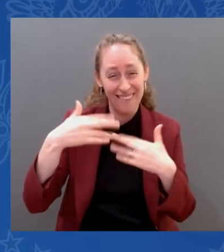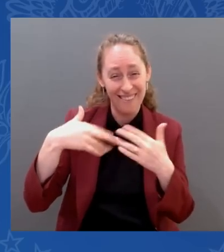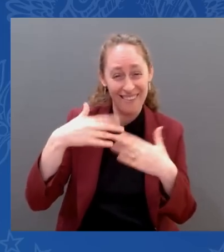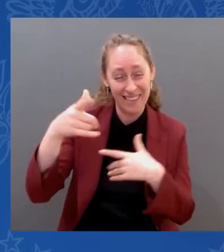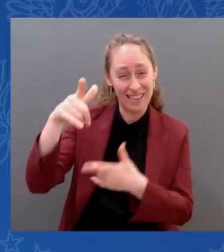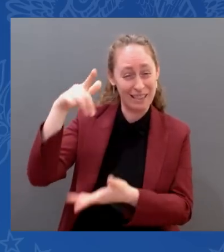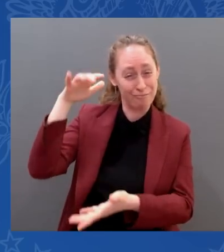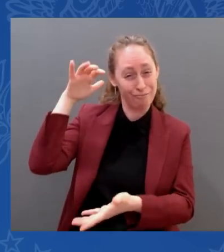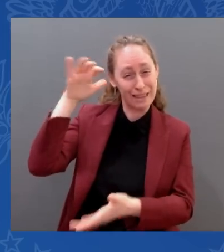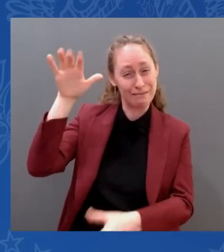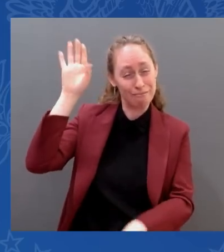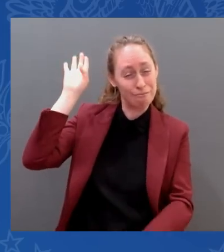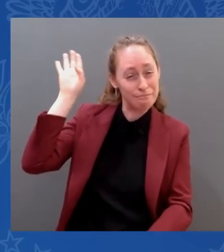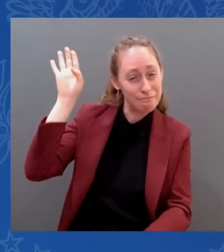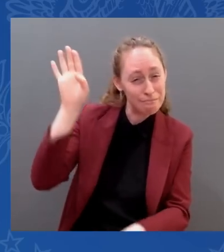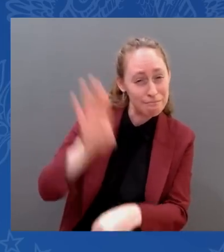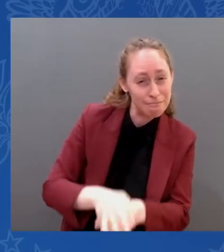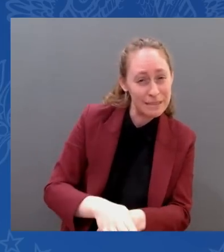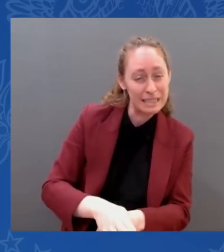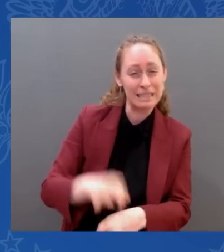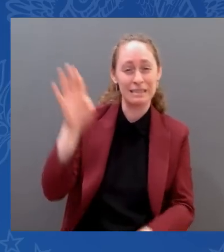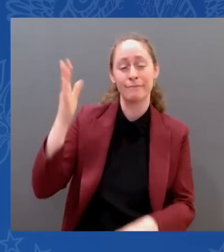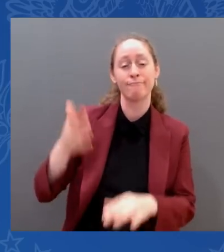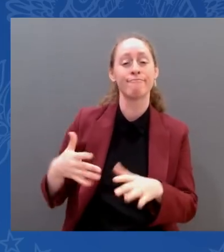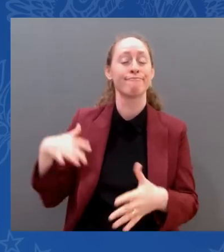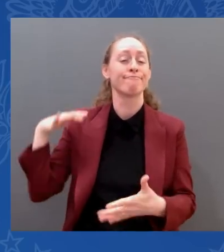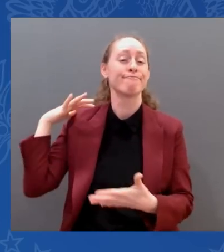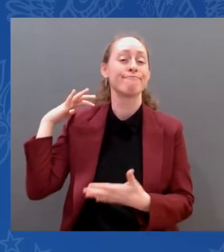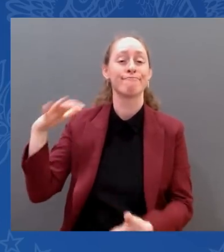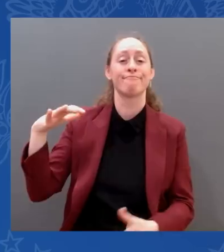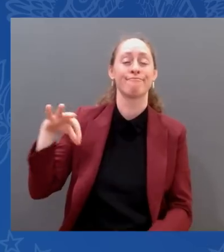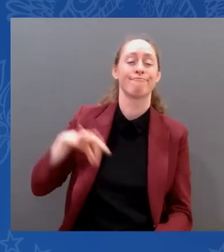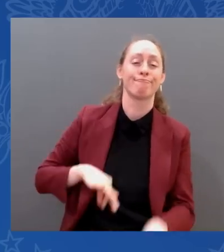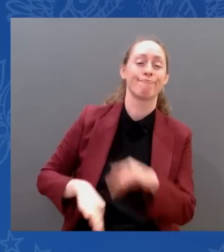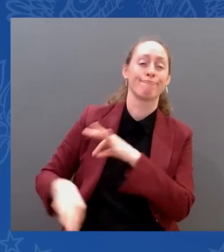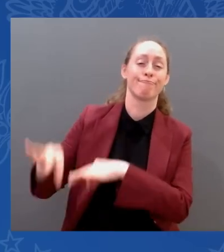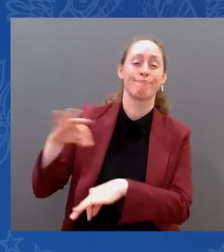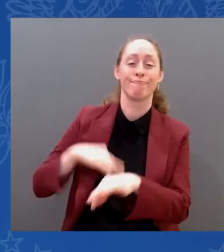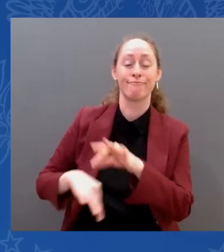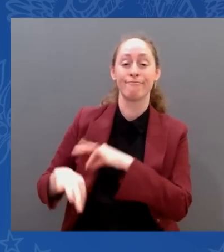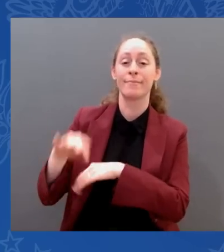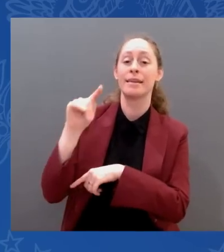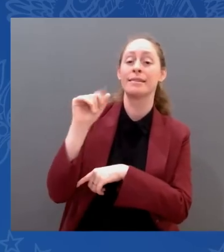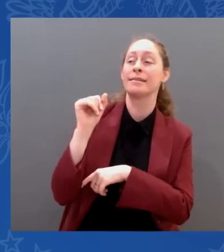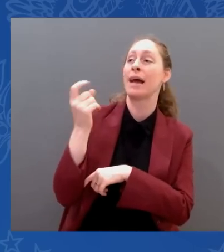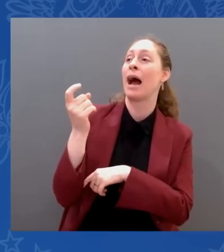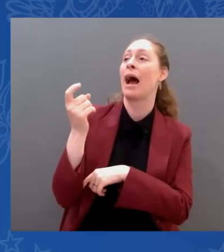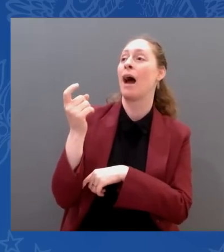They don't want to tax them at all. They don't want to tax billionaires who are literally paying a lower tax rate than longshoremen